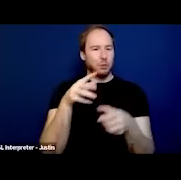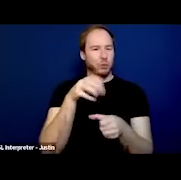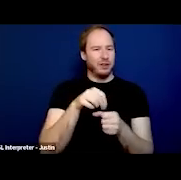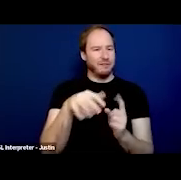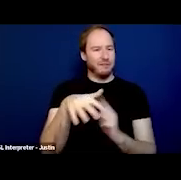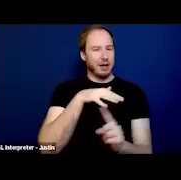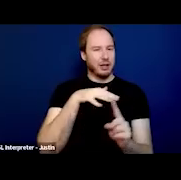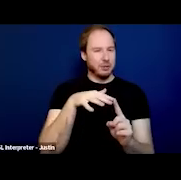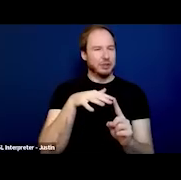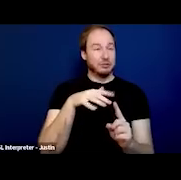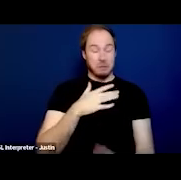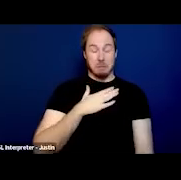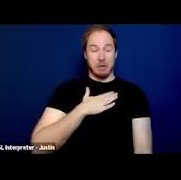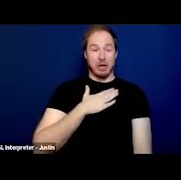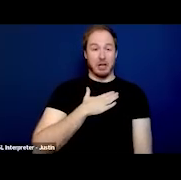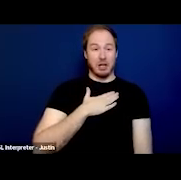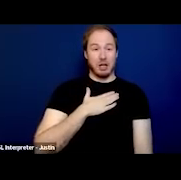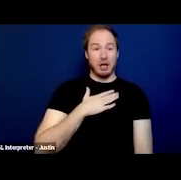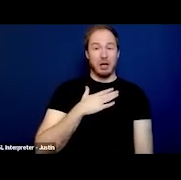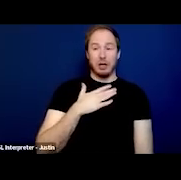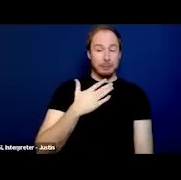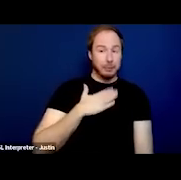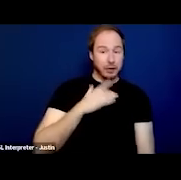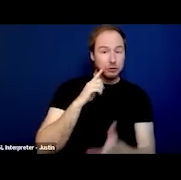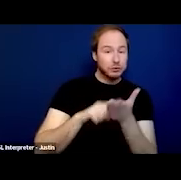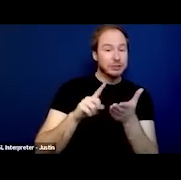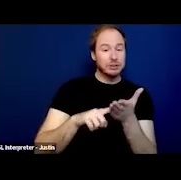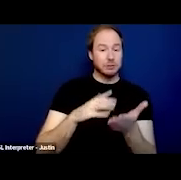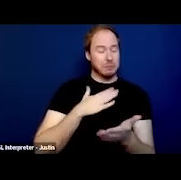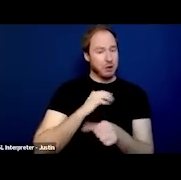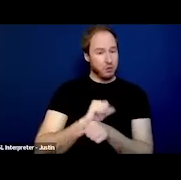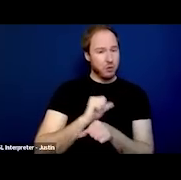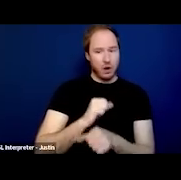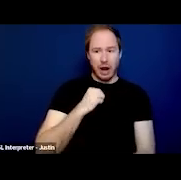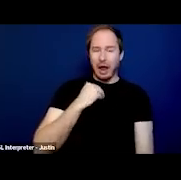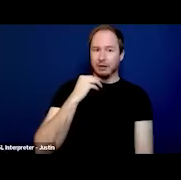So again, in my own clinical work and in my research, I've known housing programs that,